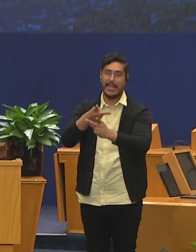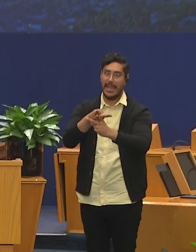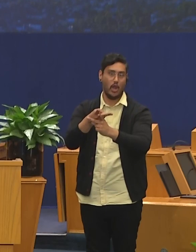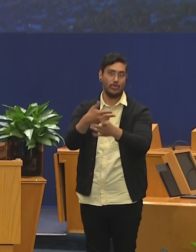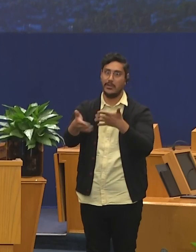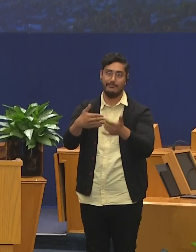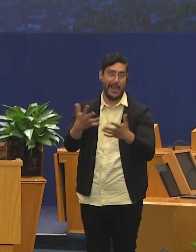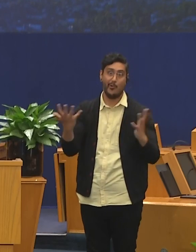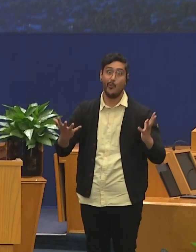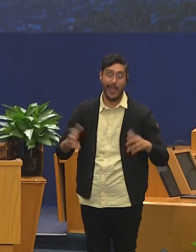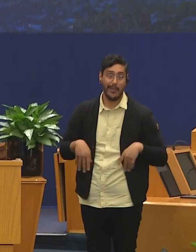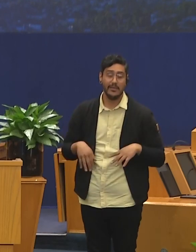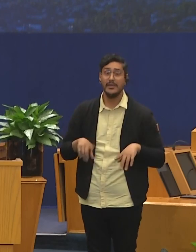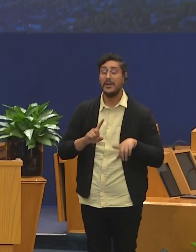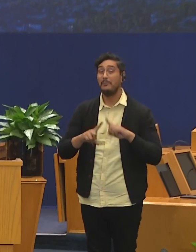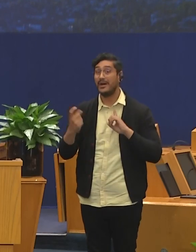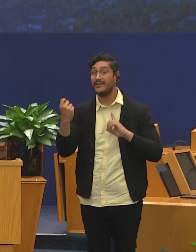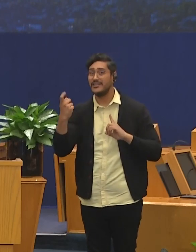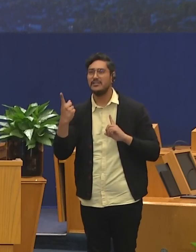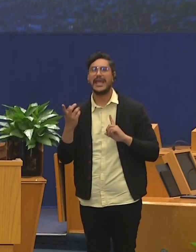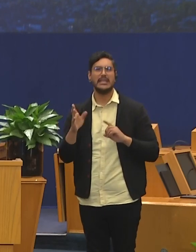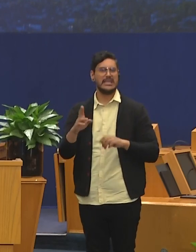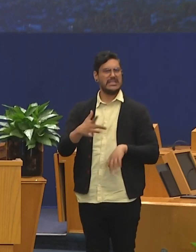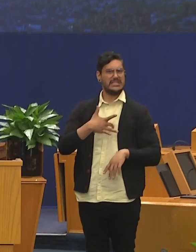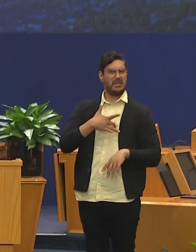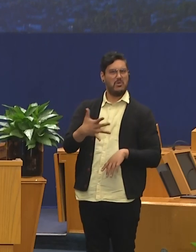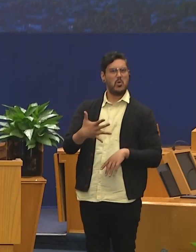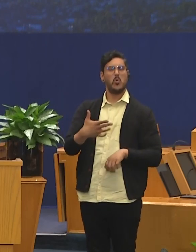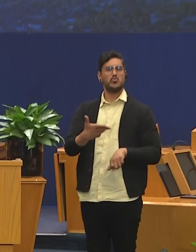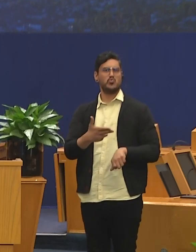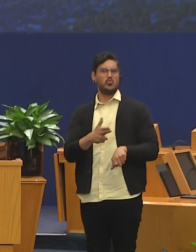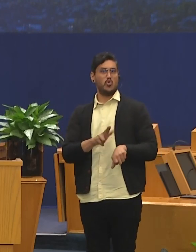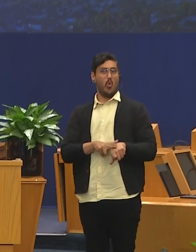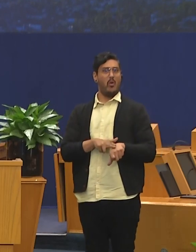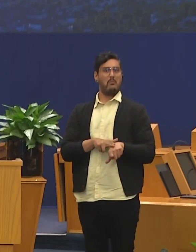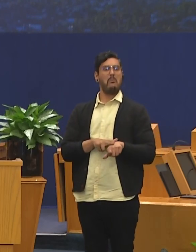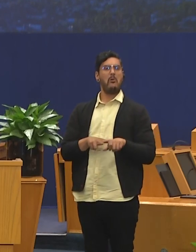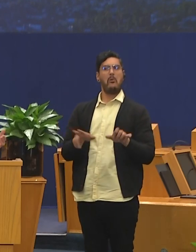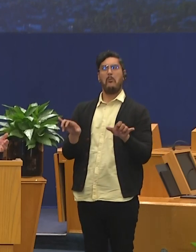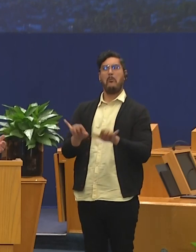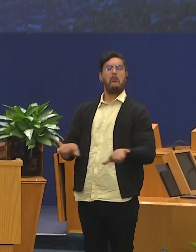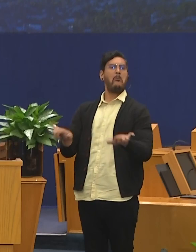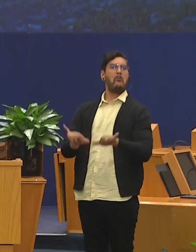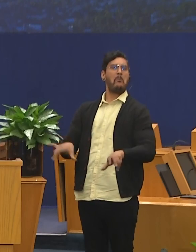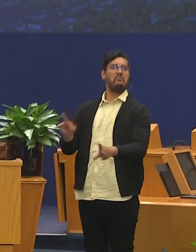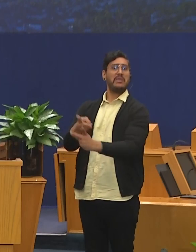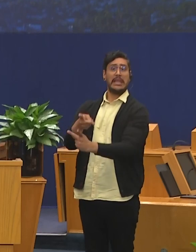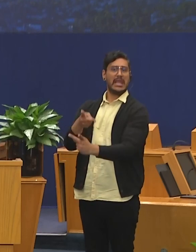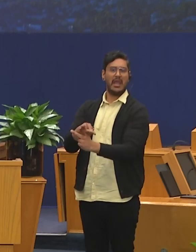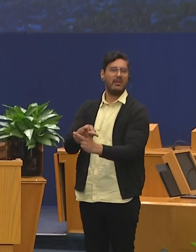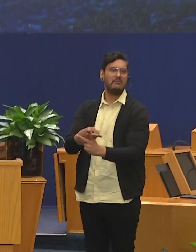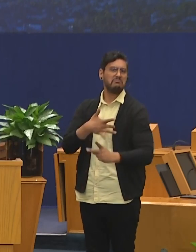BUT ROUTINE CARE IN THESE FACILITIES DOES NOT REQUIRE THE SAME LEVEL OF PERSONAL